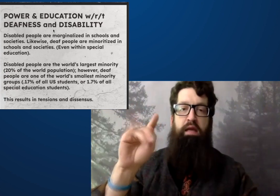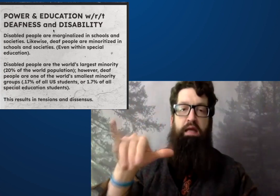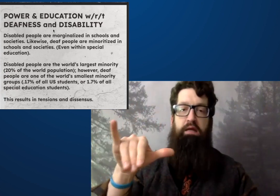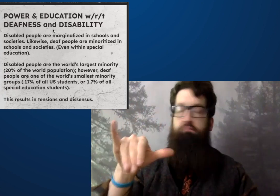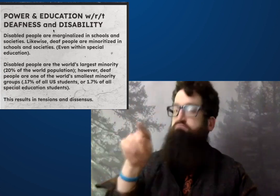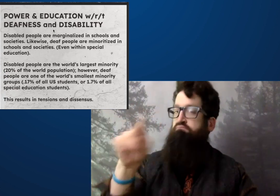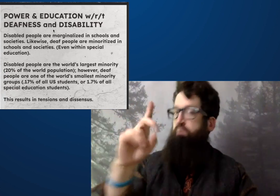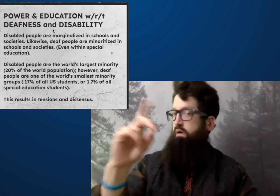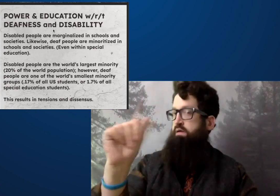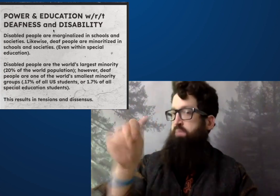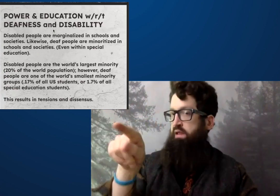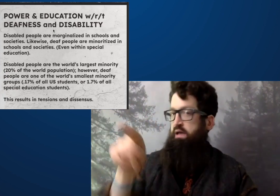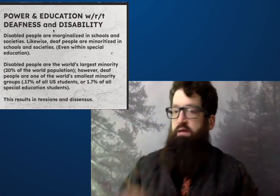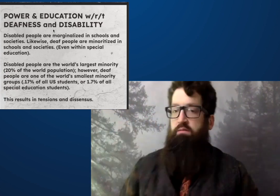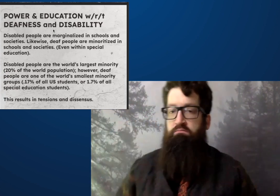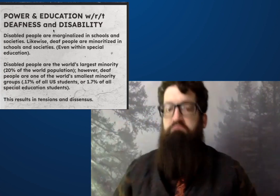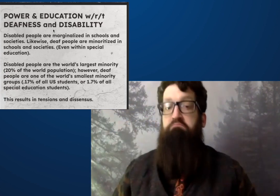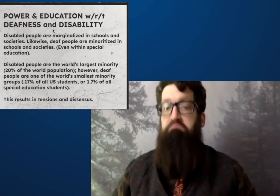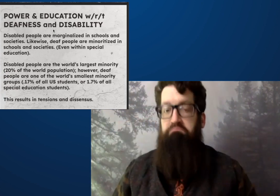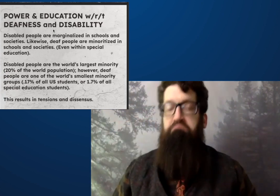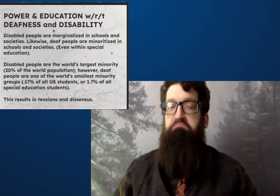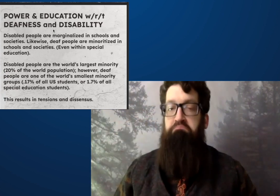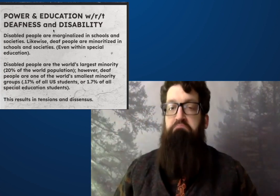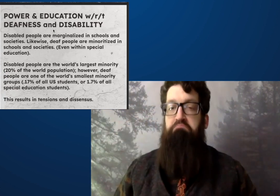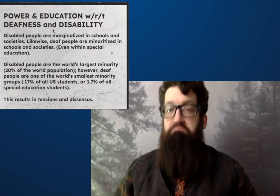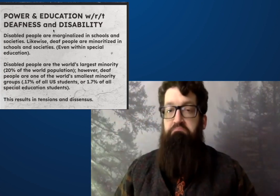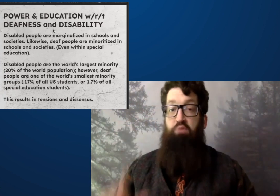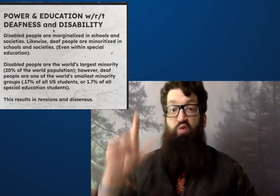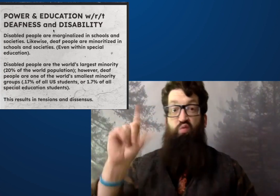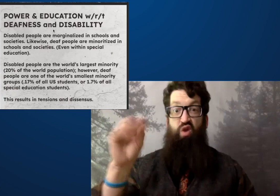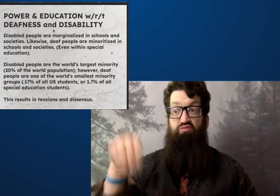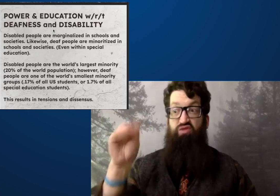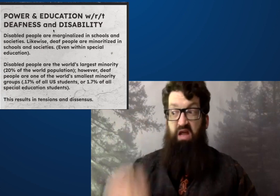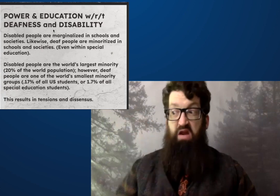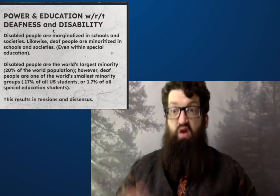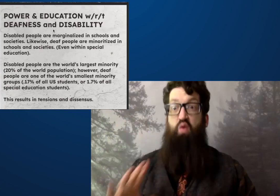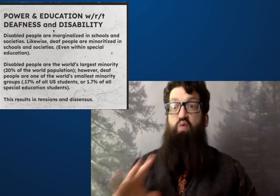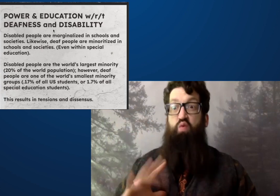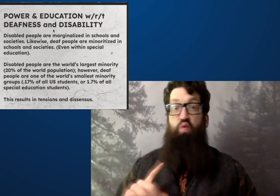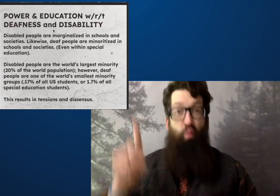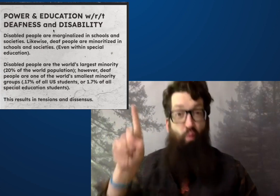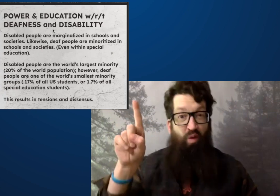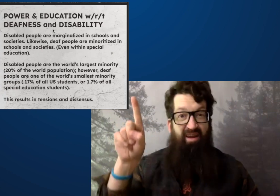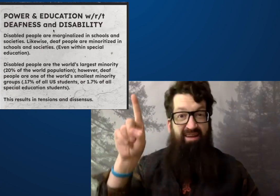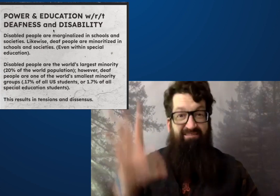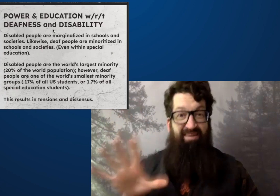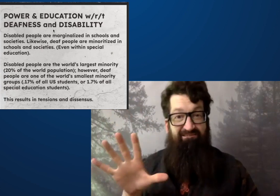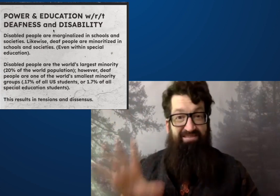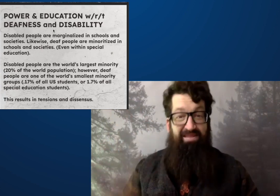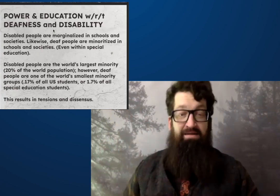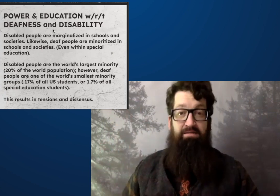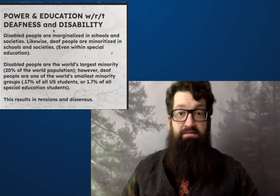Deaf people make up the majority of that. Excuse me, the smallest minority.